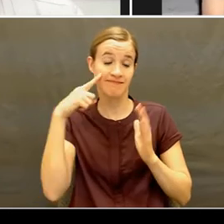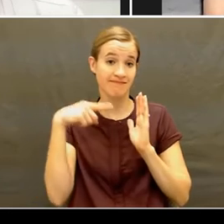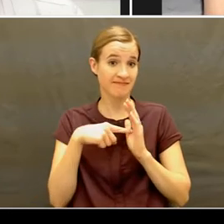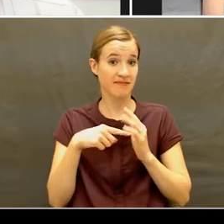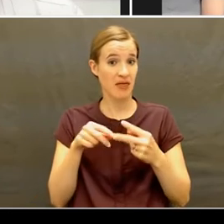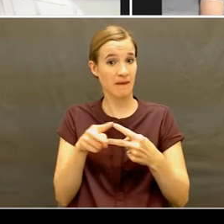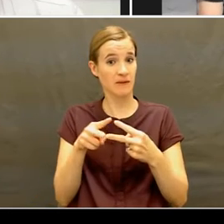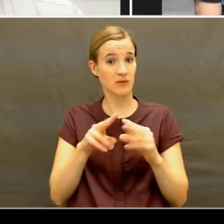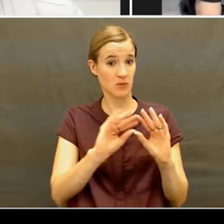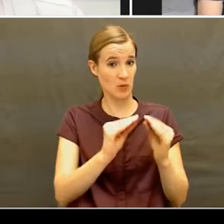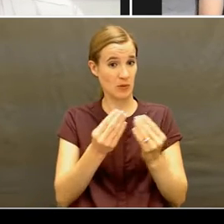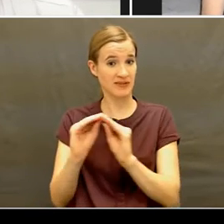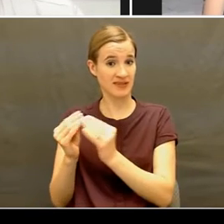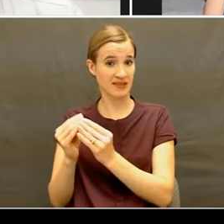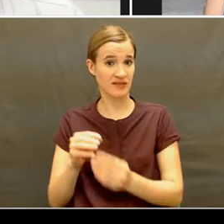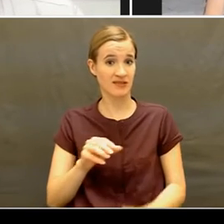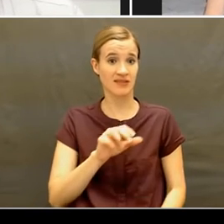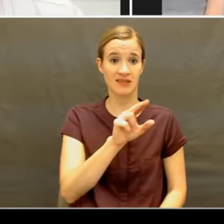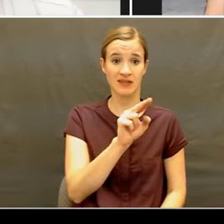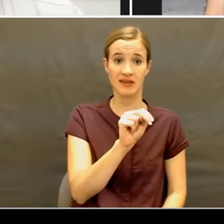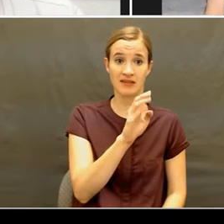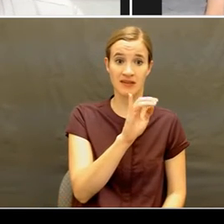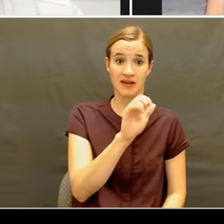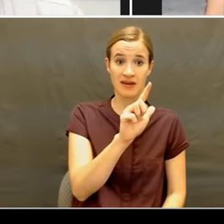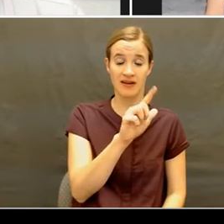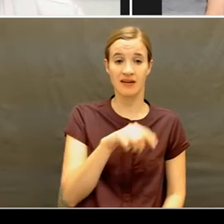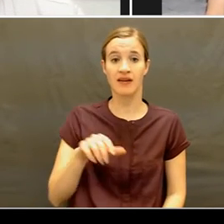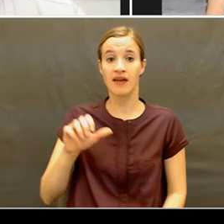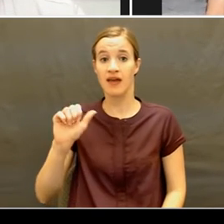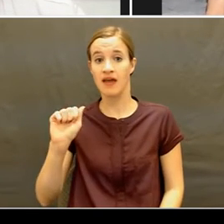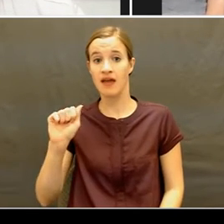know so they're-